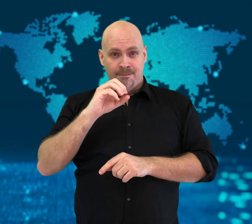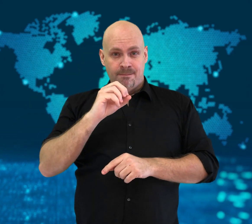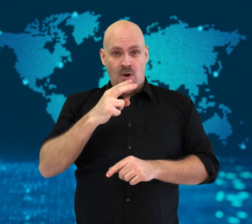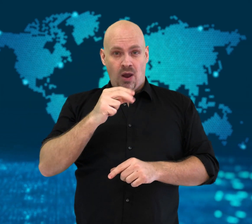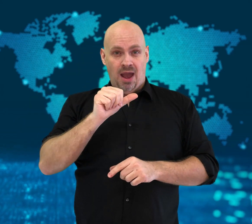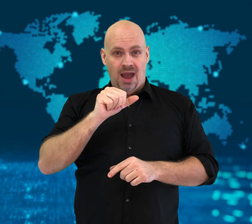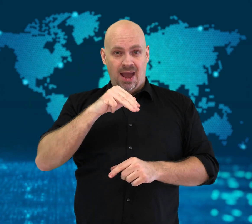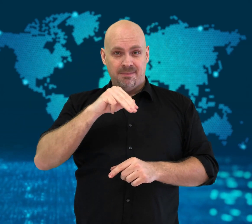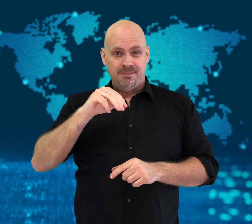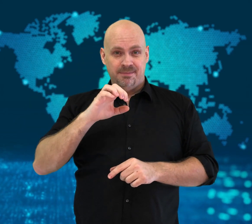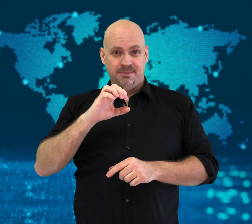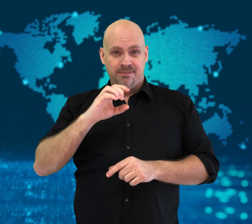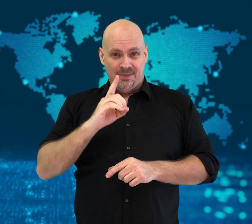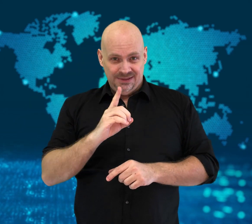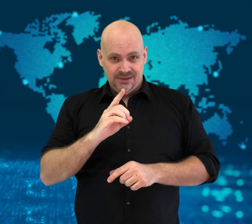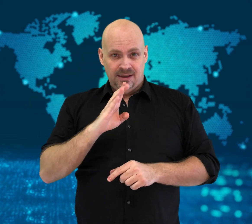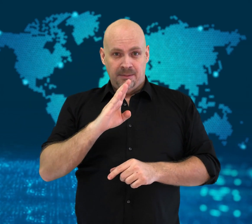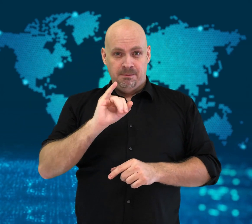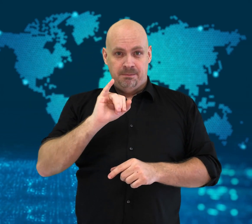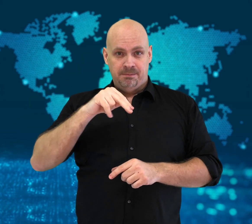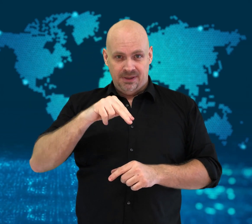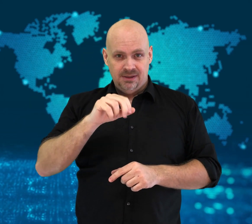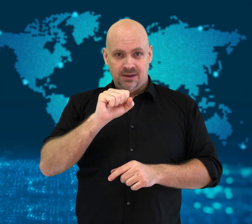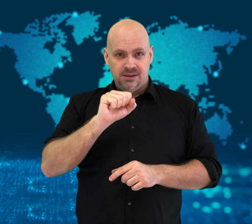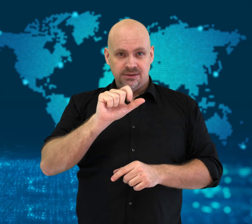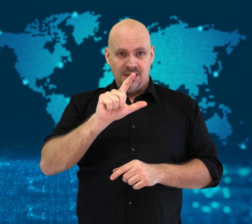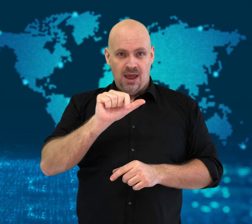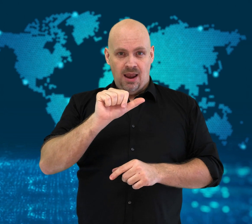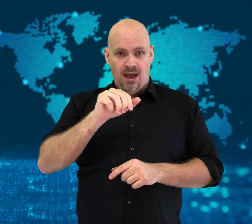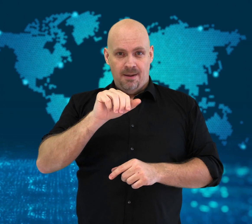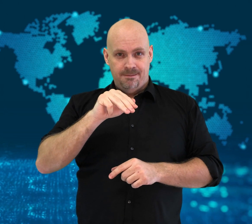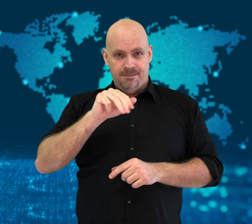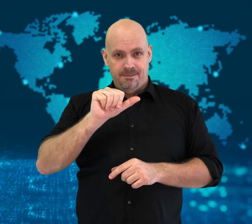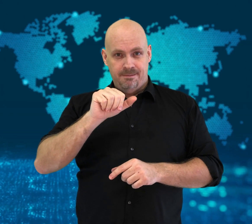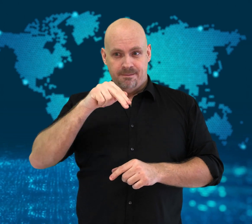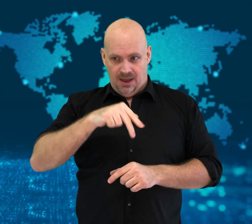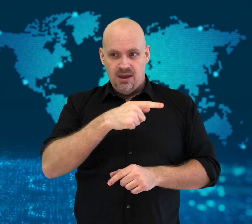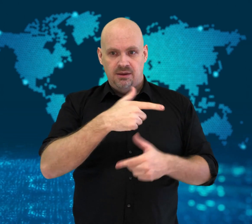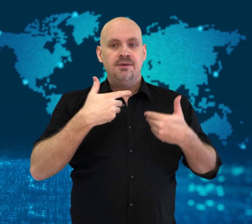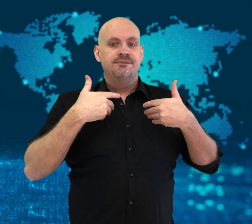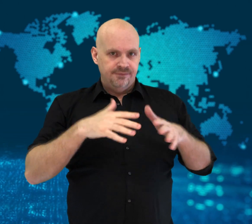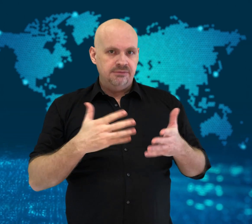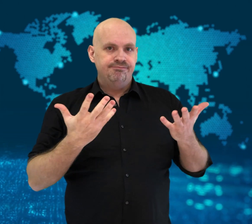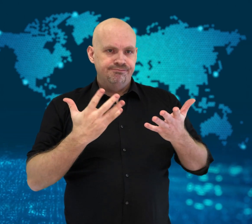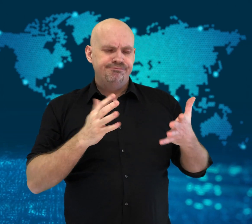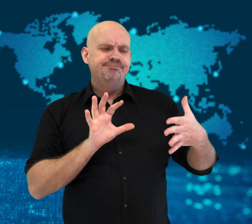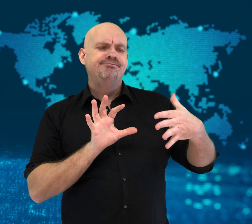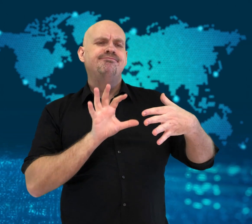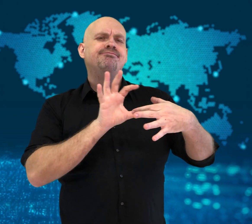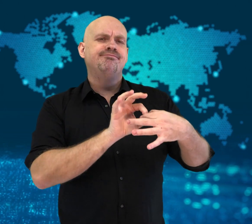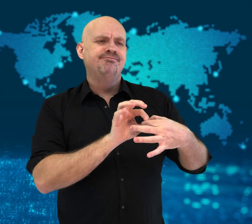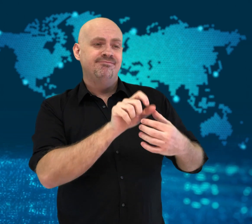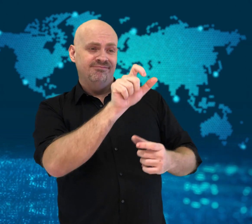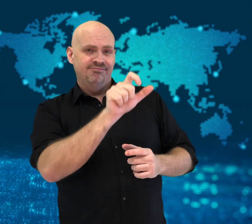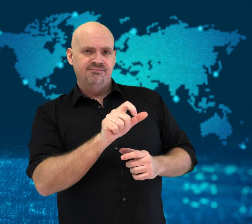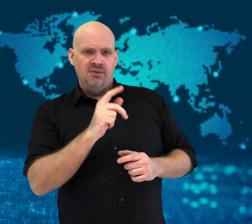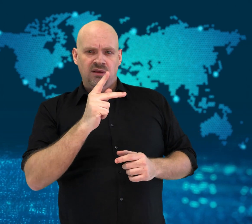Mohammed bin Salman’s role in Jamal Khashoggi’s 2018 murder.